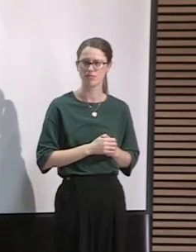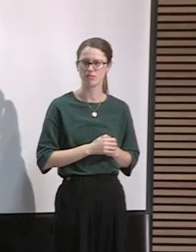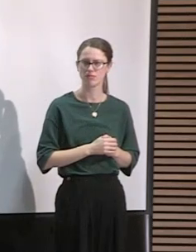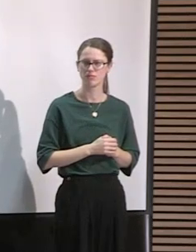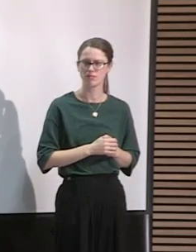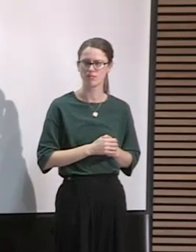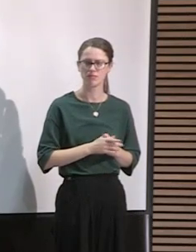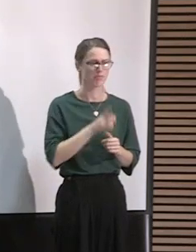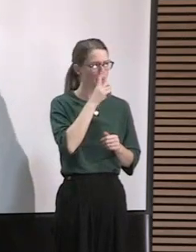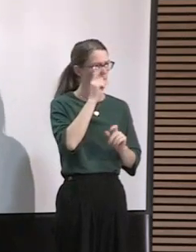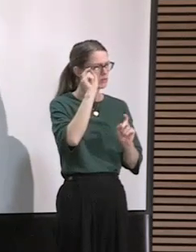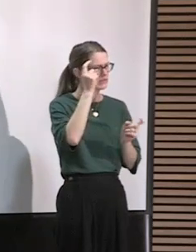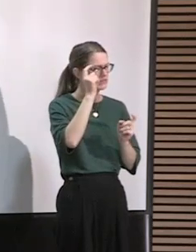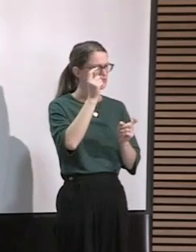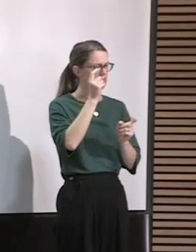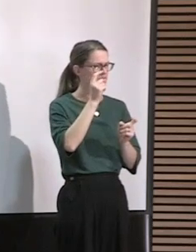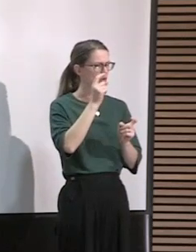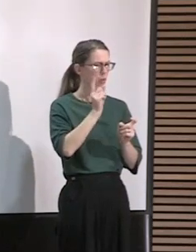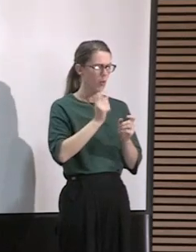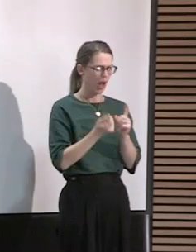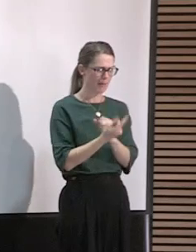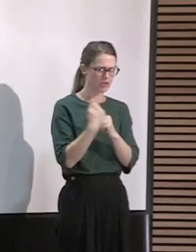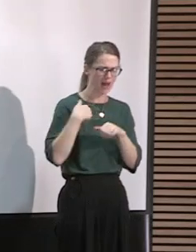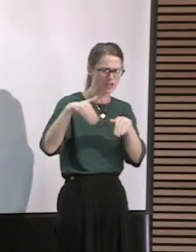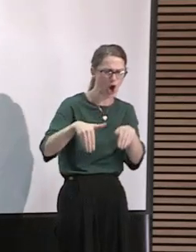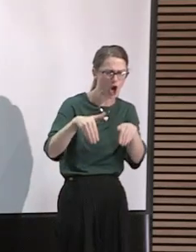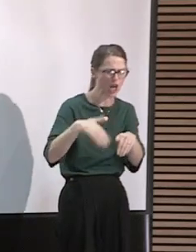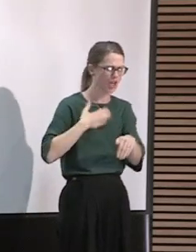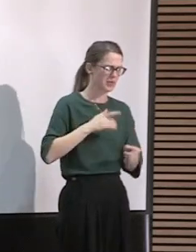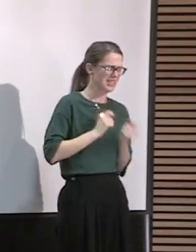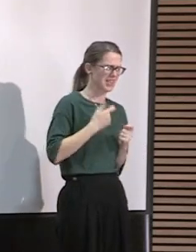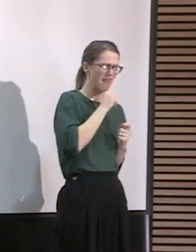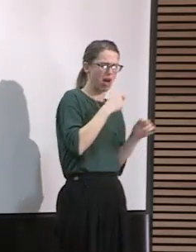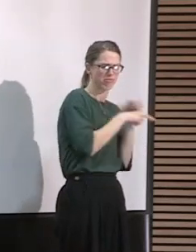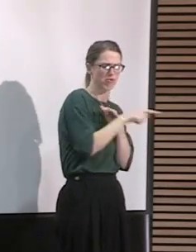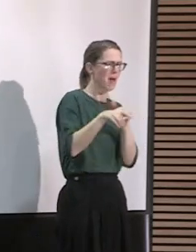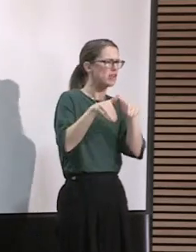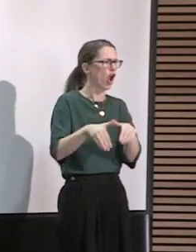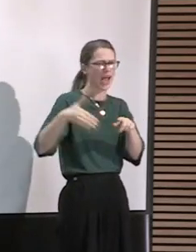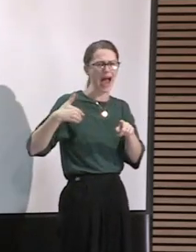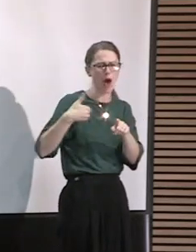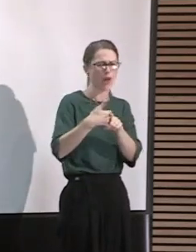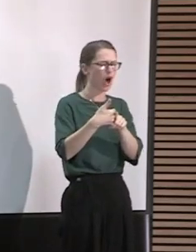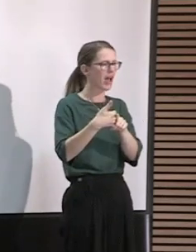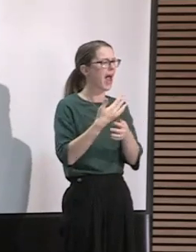Brendan? It might sound silly, but in terms of those concerns,